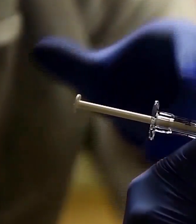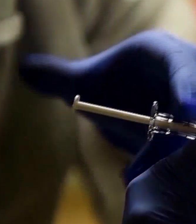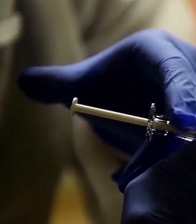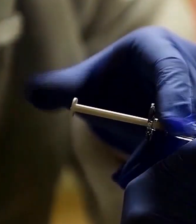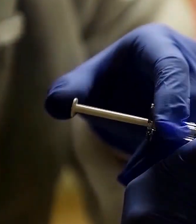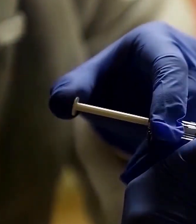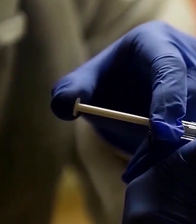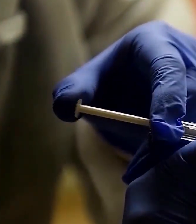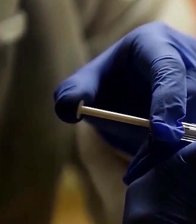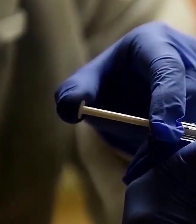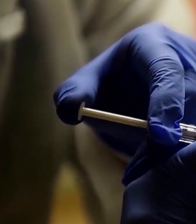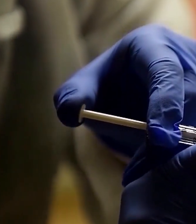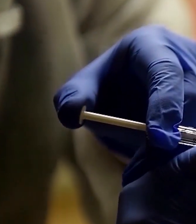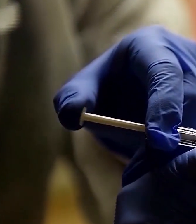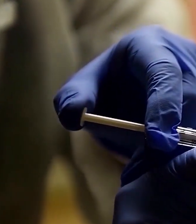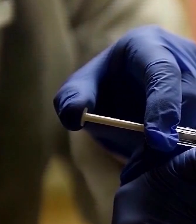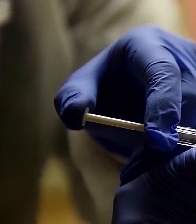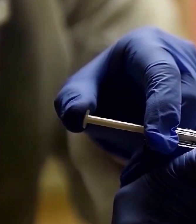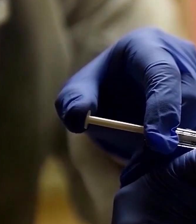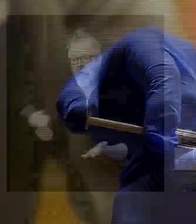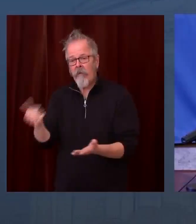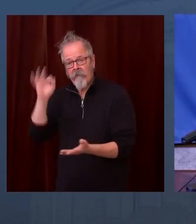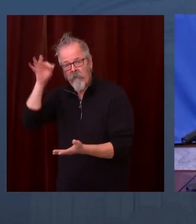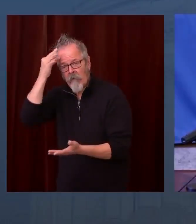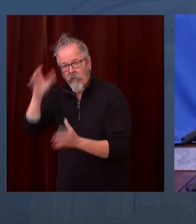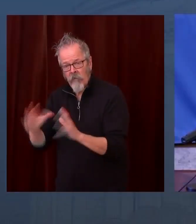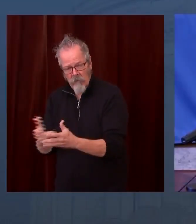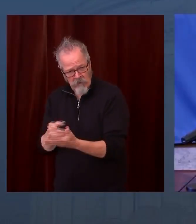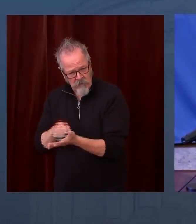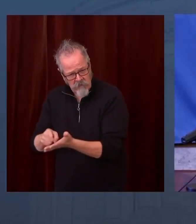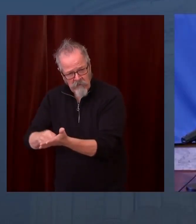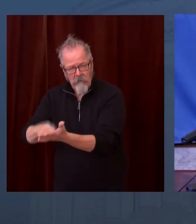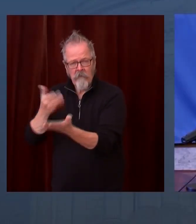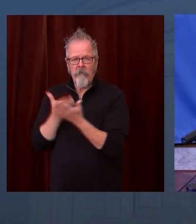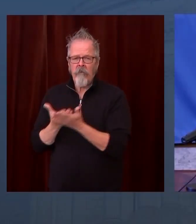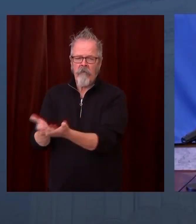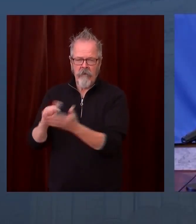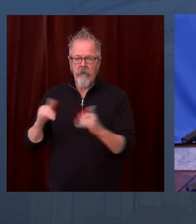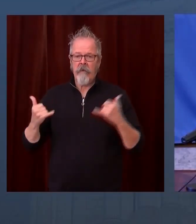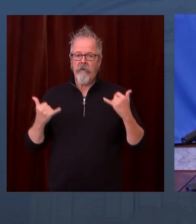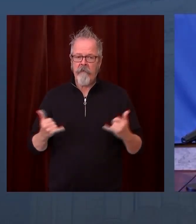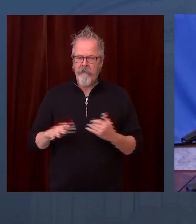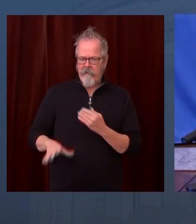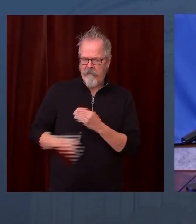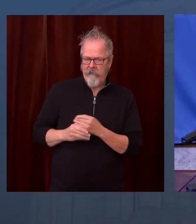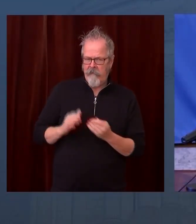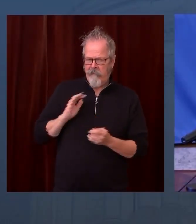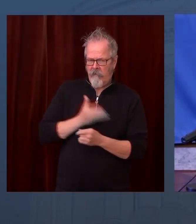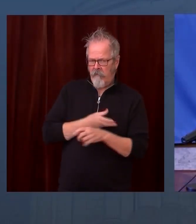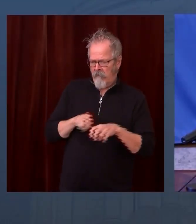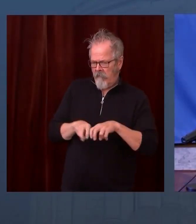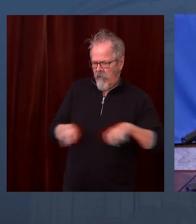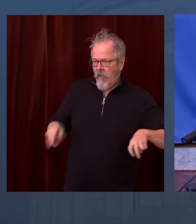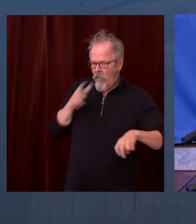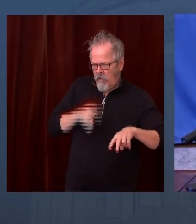OF REVIEW IS DESIGNED TO GIVE THE PUBLIC MORE CONFIDENCE IN THE VACCINE PROCESS. GOVERNOR INSLEE MADE THAT ANNOUNCEMENT TODAY AT A PRESS CONFERENCE